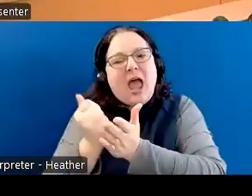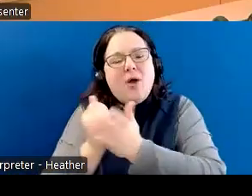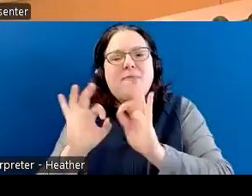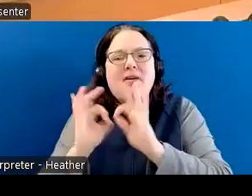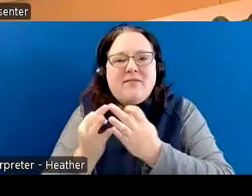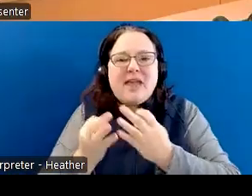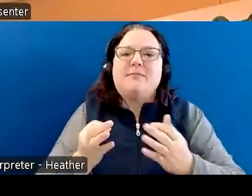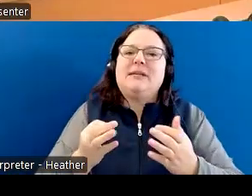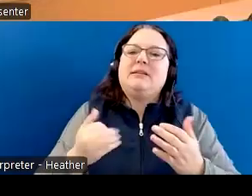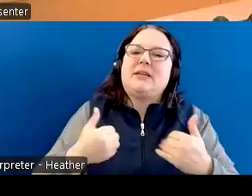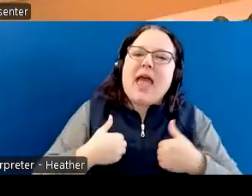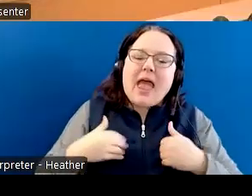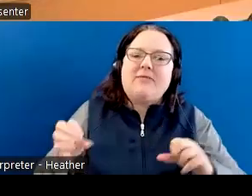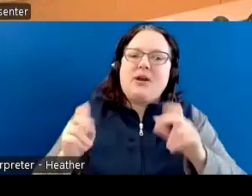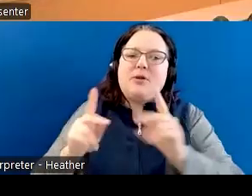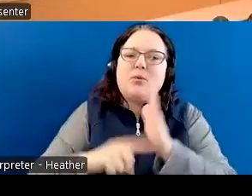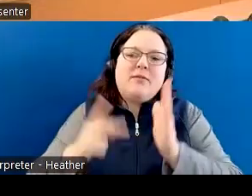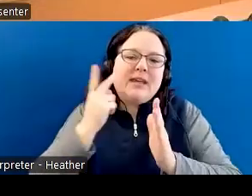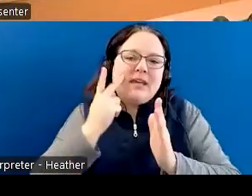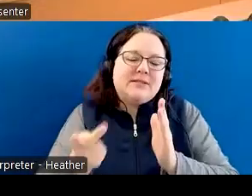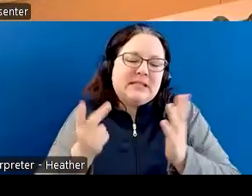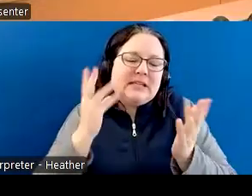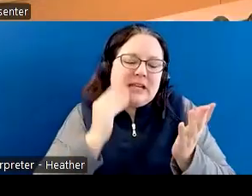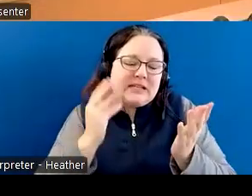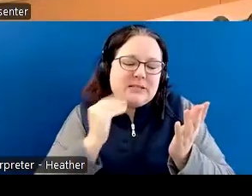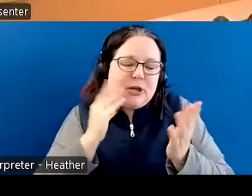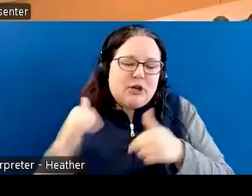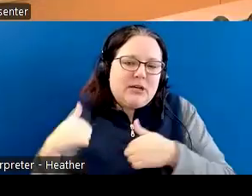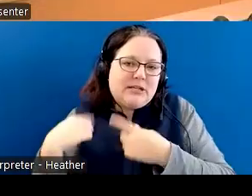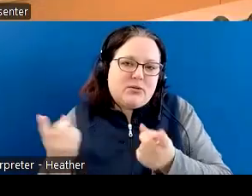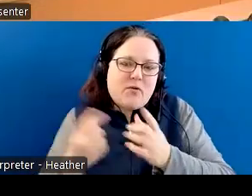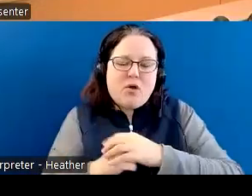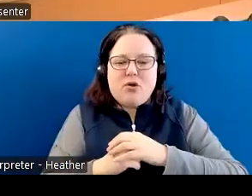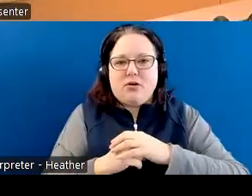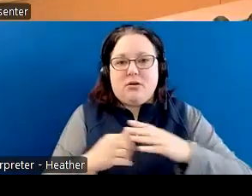and speak on what they've seen through this. Um, obviously, you know, having opportunities